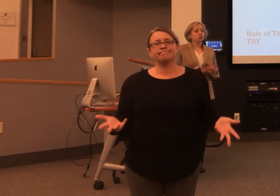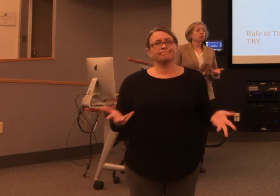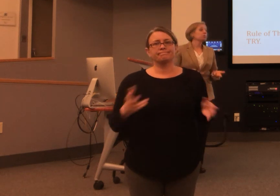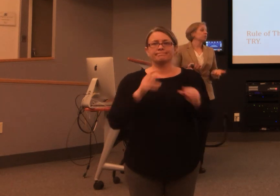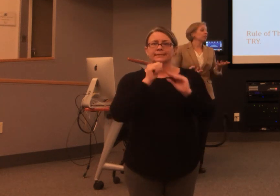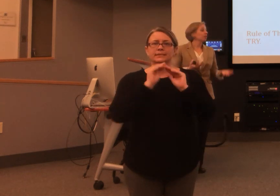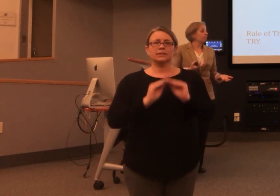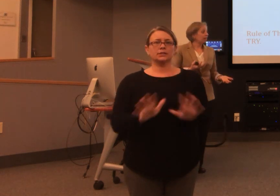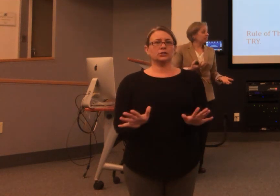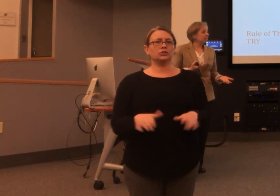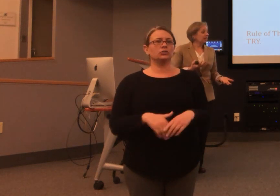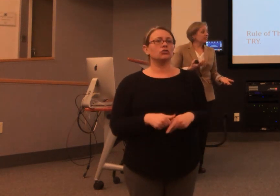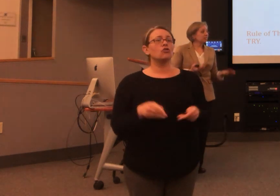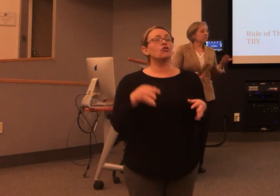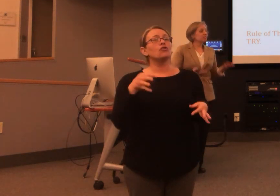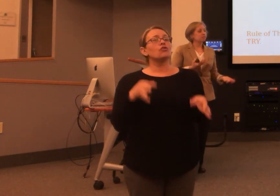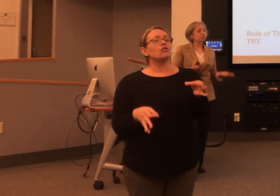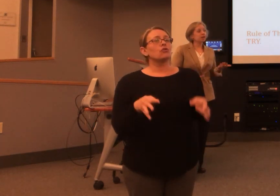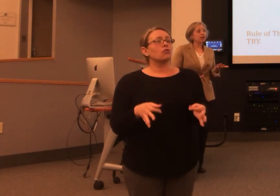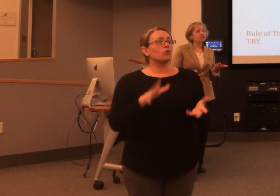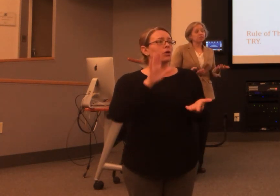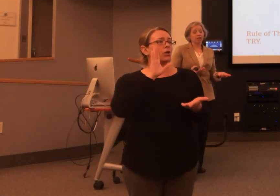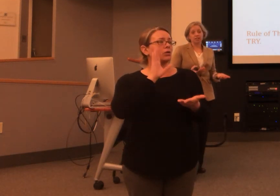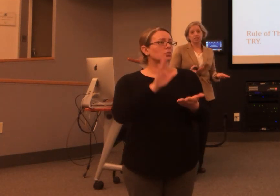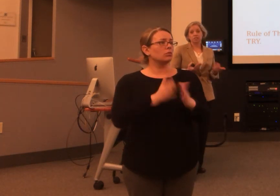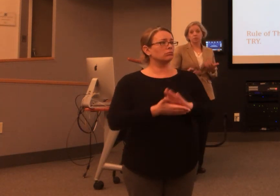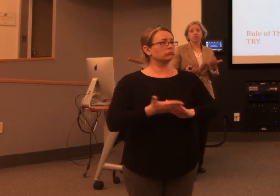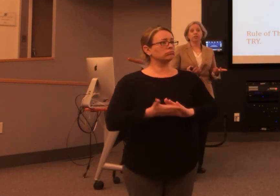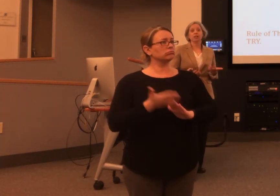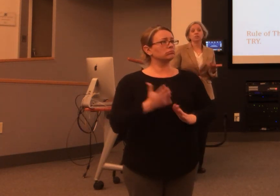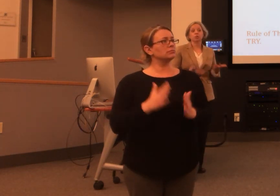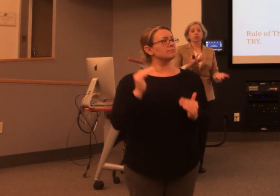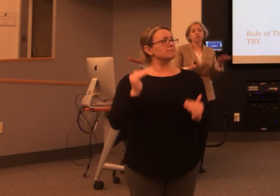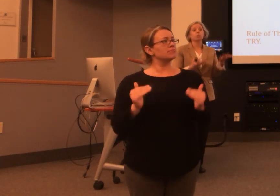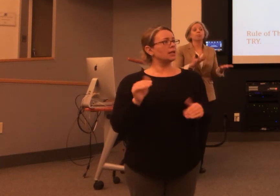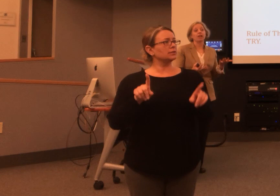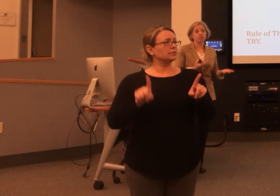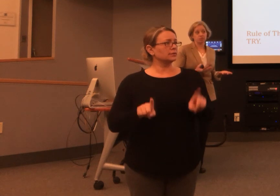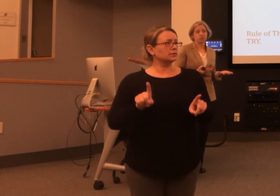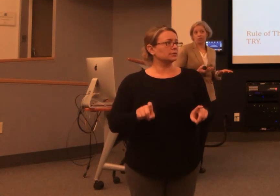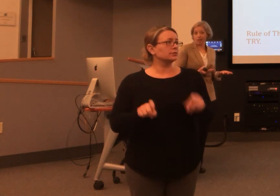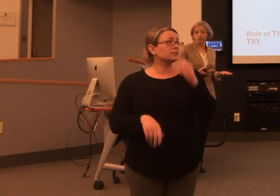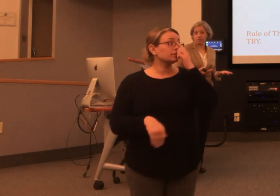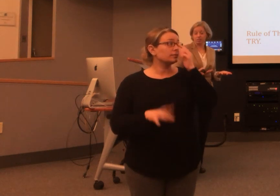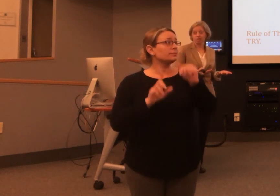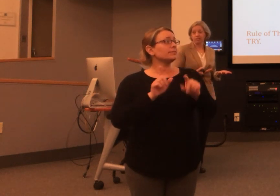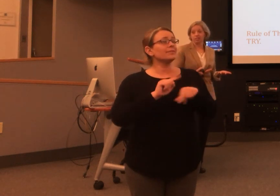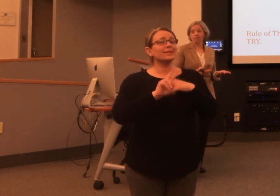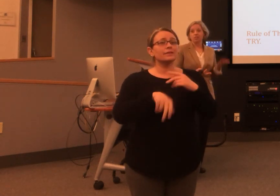Courts use what they call a balancing test. Different kinds of cases with different kinds of works, they will balance those four factors differently.